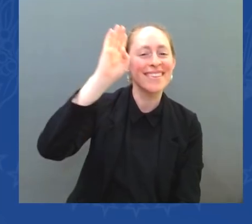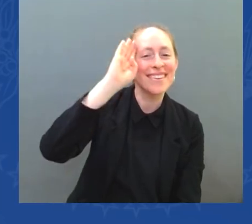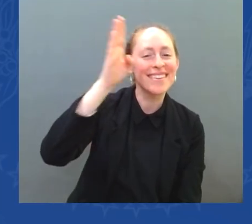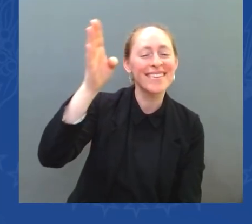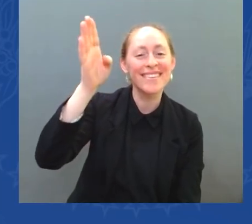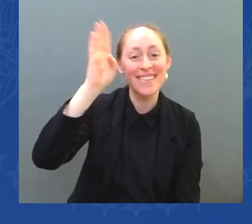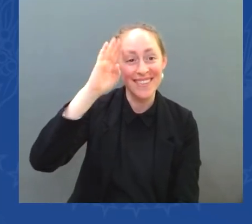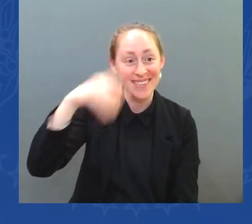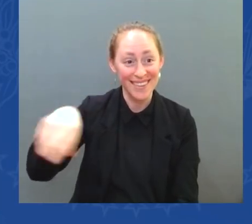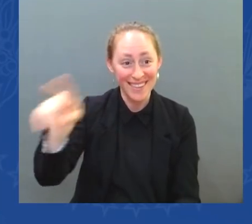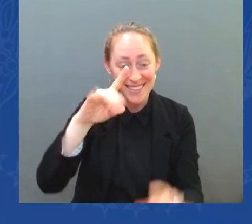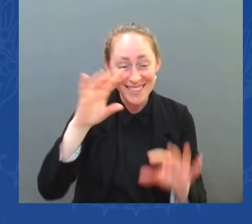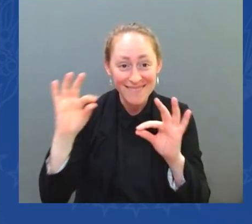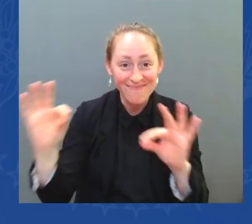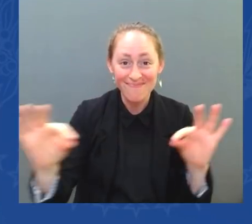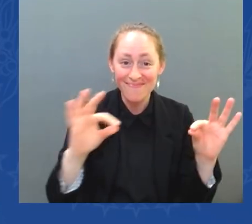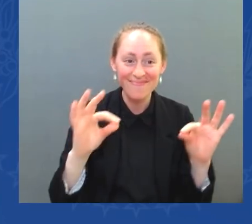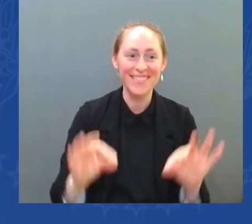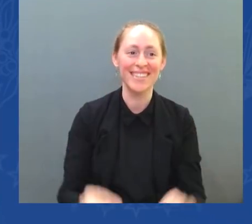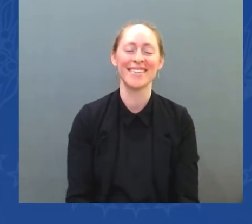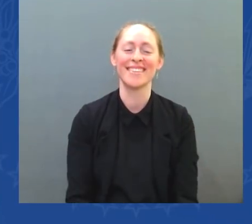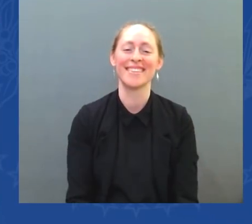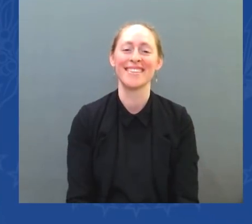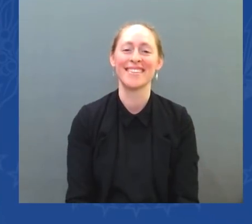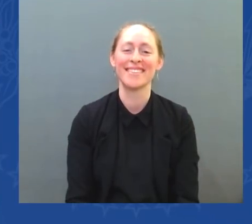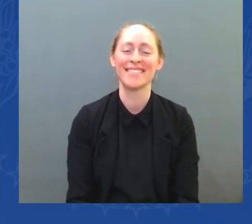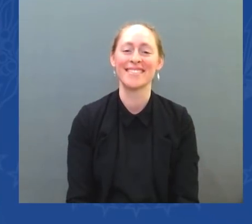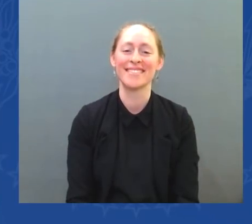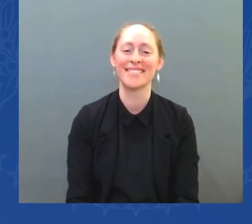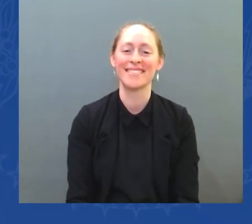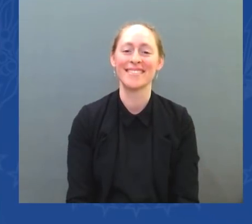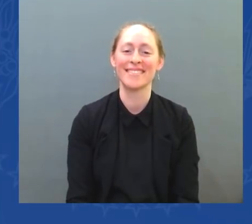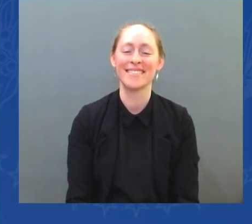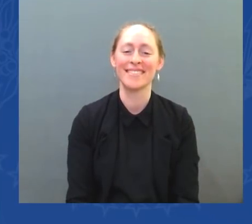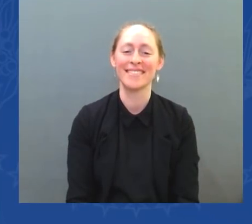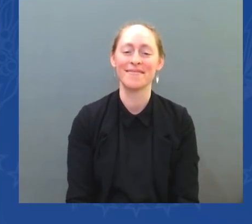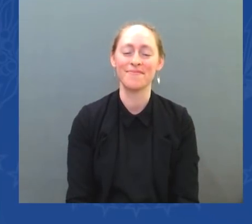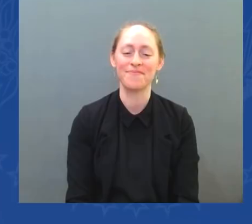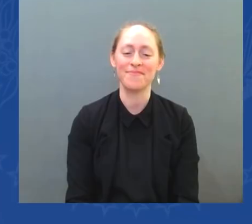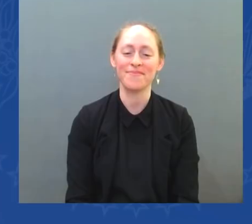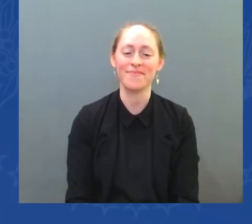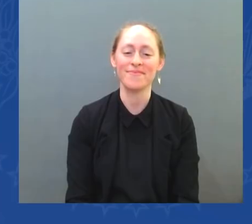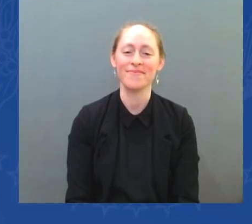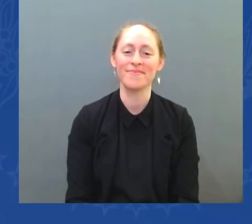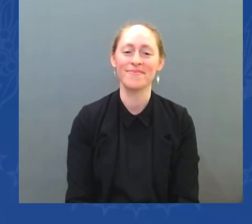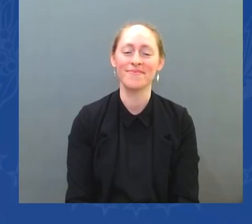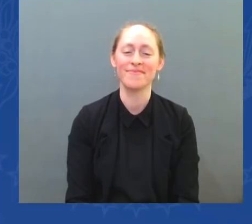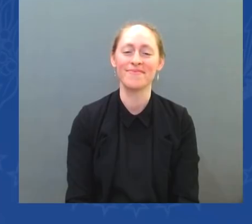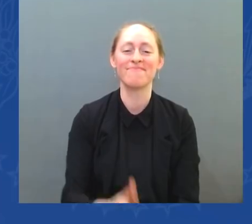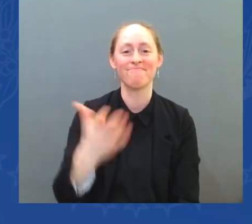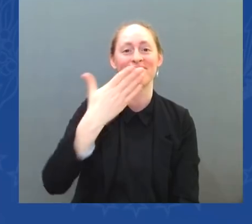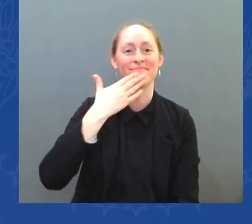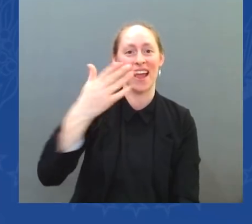Well, thank you so much for being here. So glad to see such a great turnout. It's truly an honor to have the President